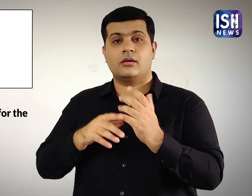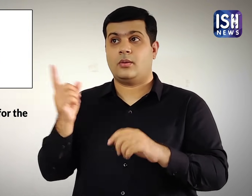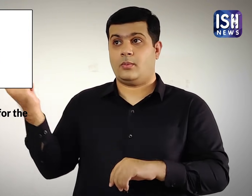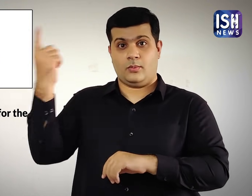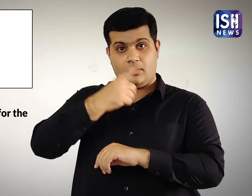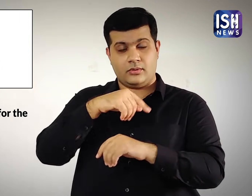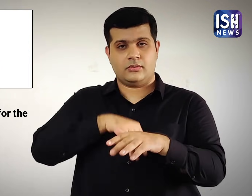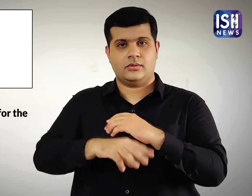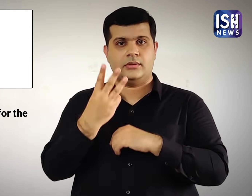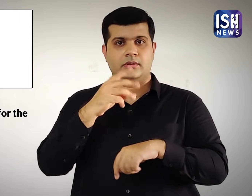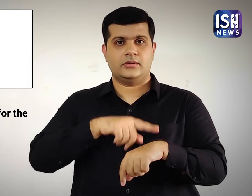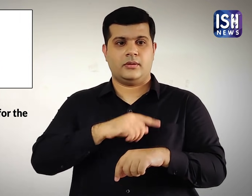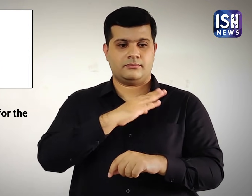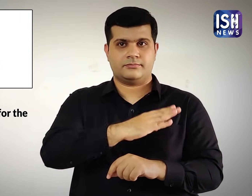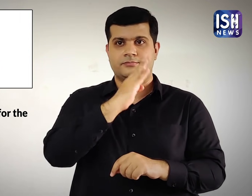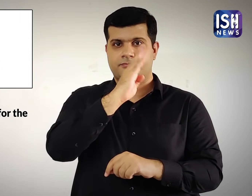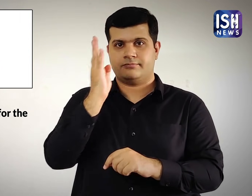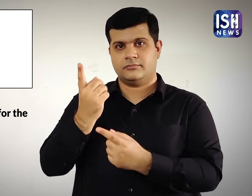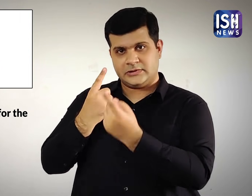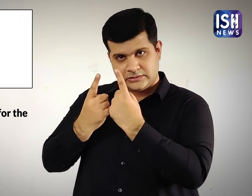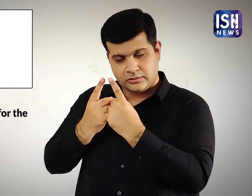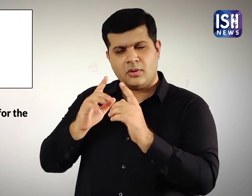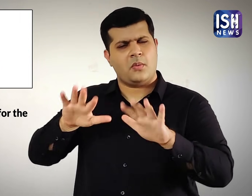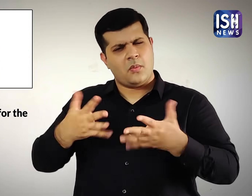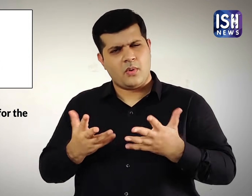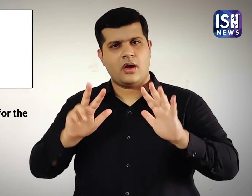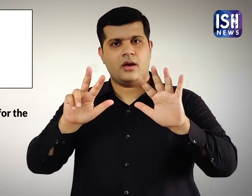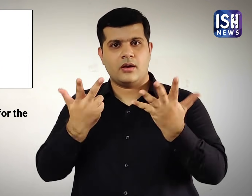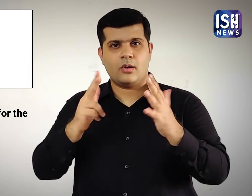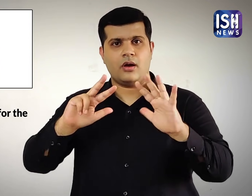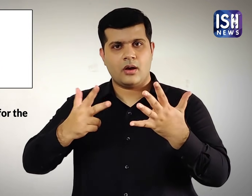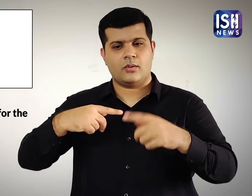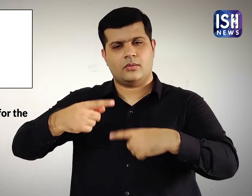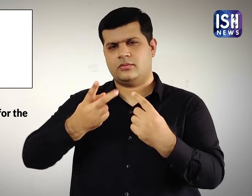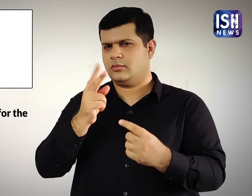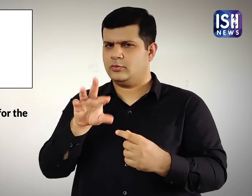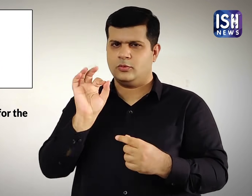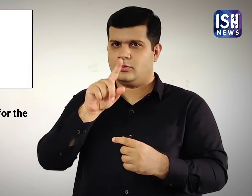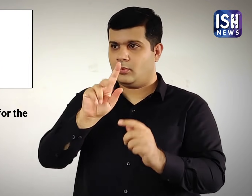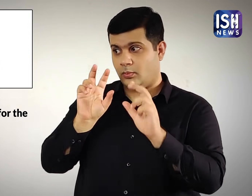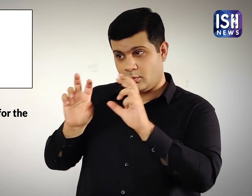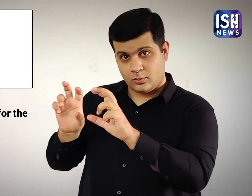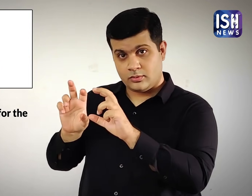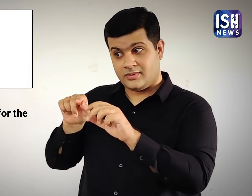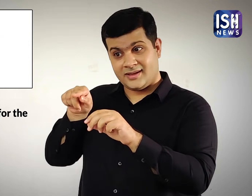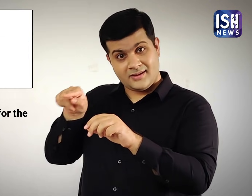3 times a day or every 8 hours.